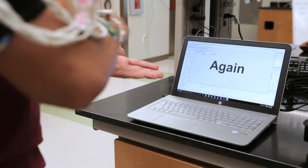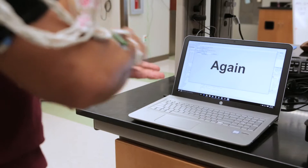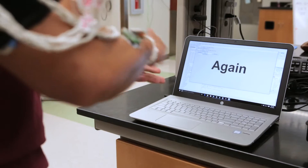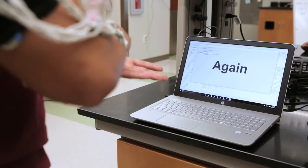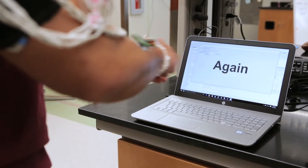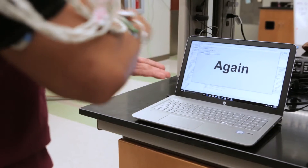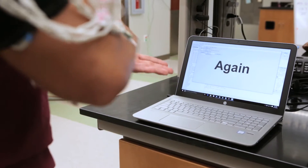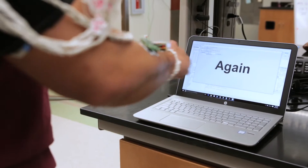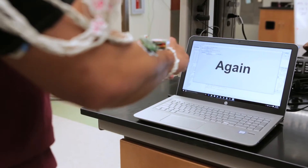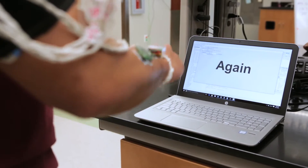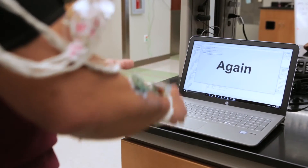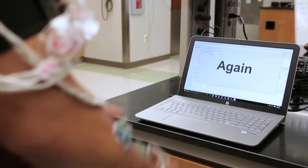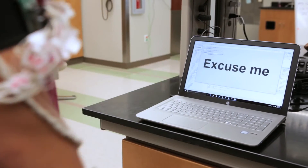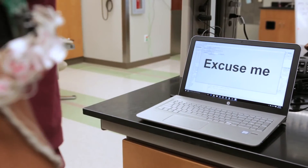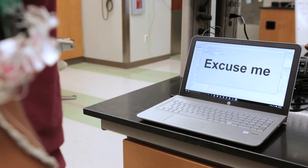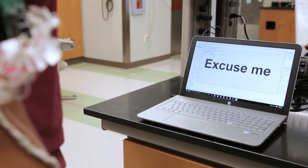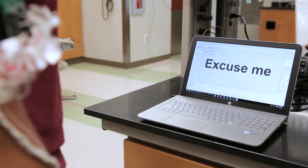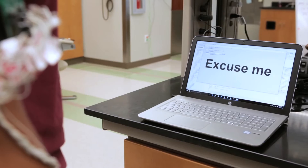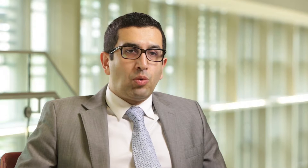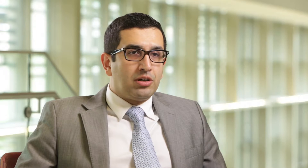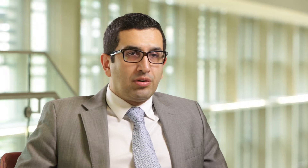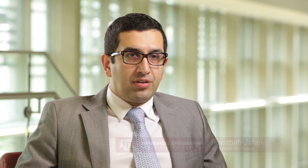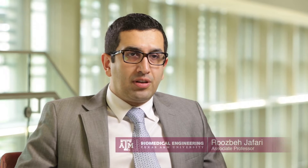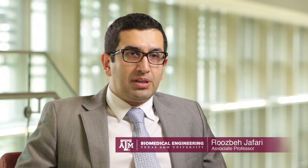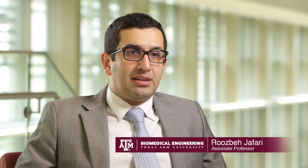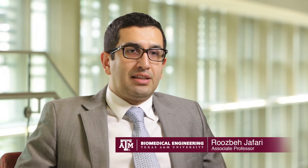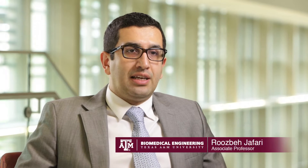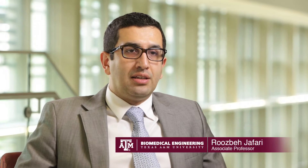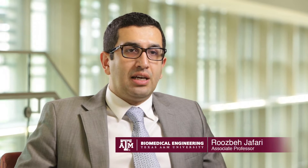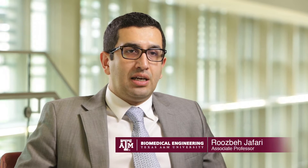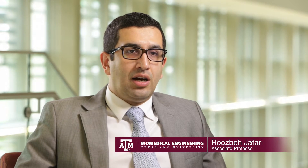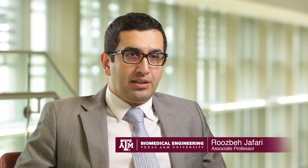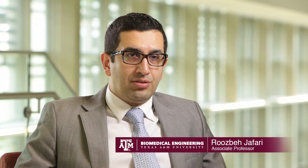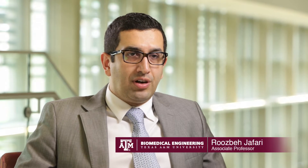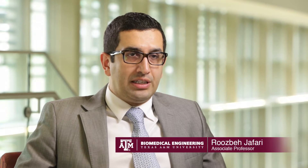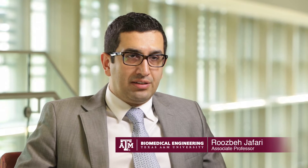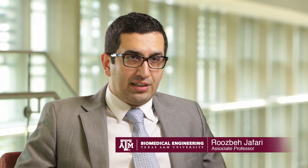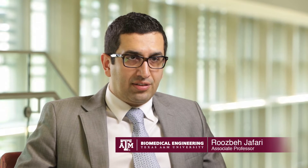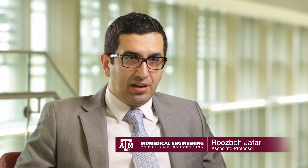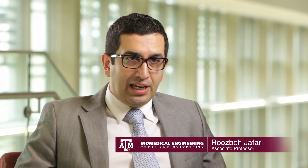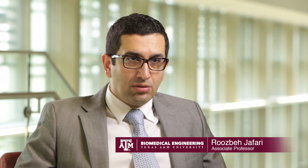to make this a reality. We are building a wearable system that can identify and detect the sign language.